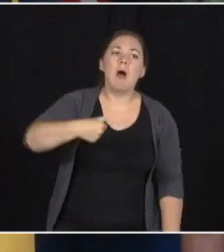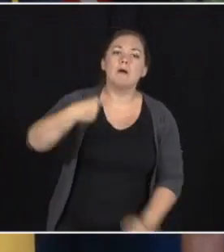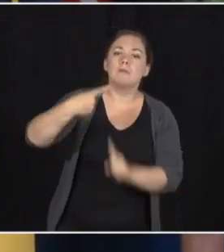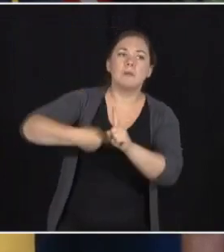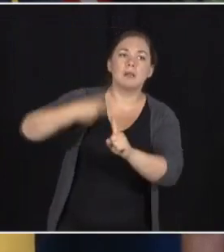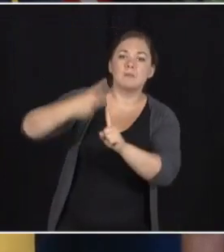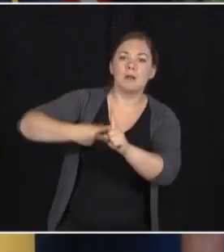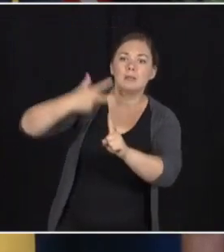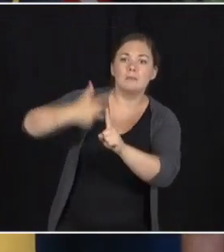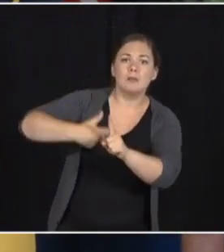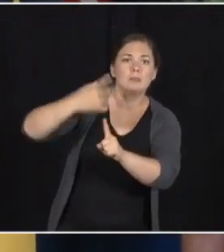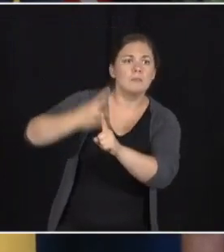Go speak